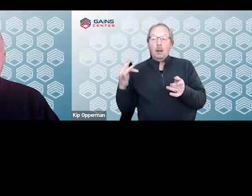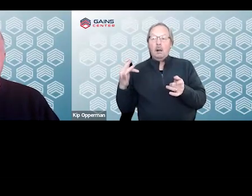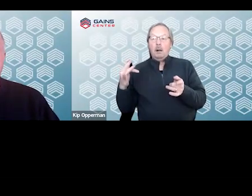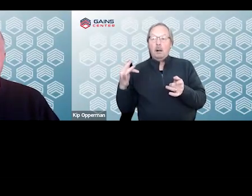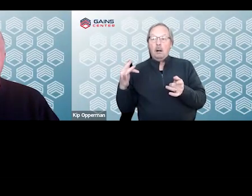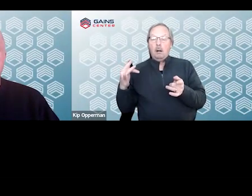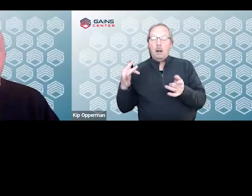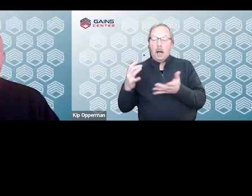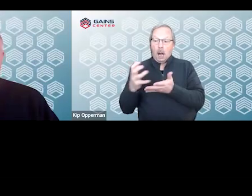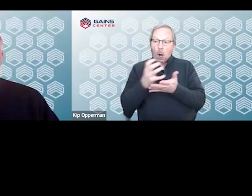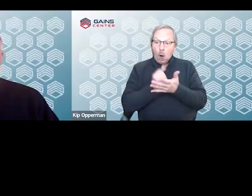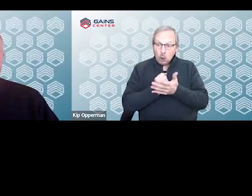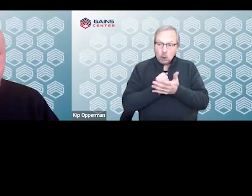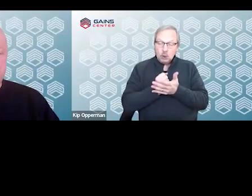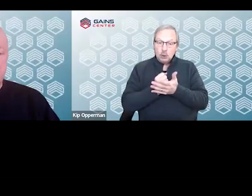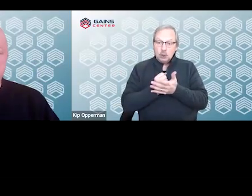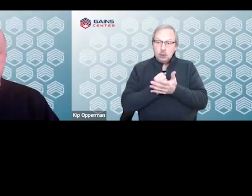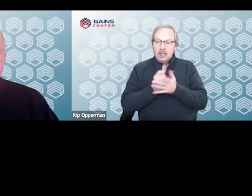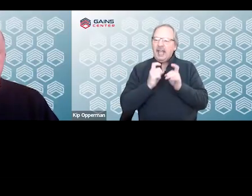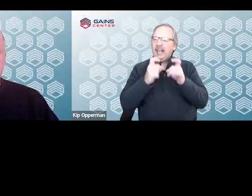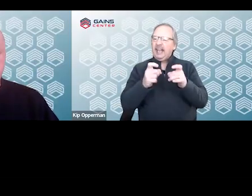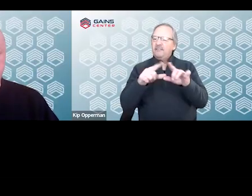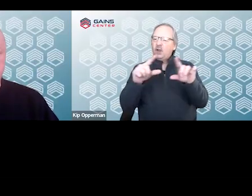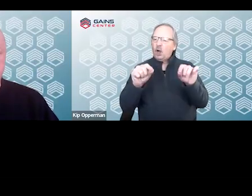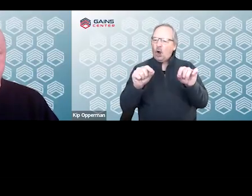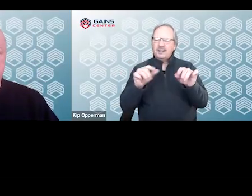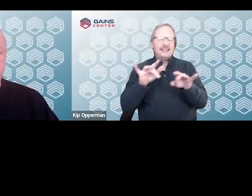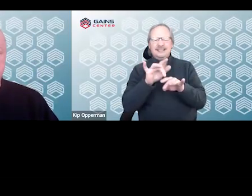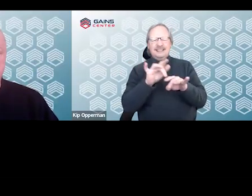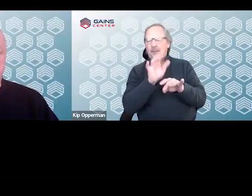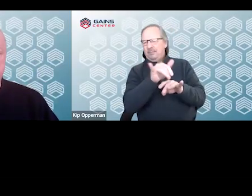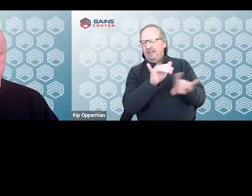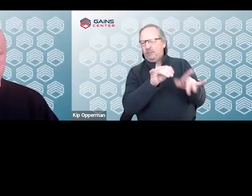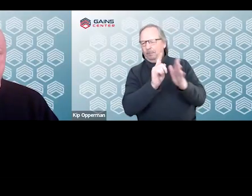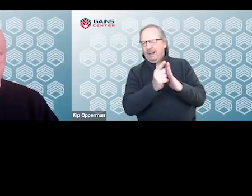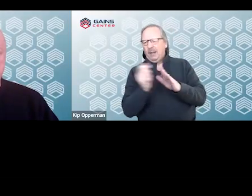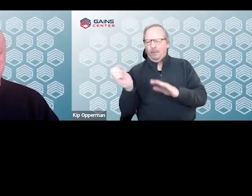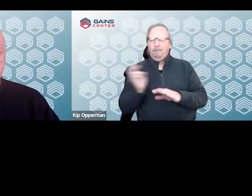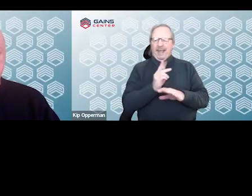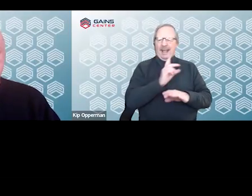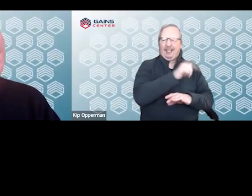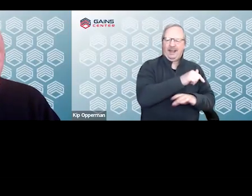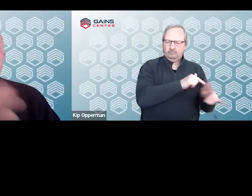they can earn gift cards. I'll skip over this for a minute. I'll come back to it in a minute.